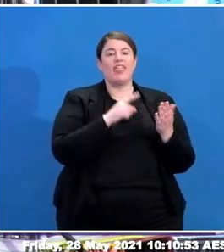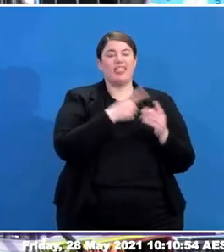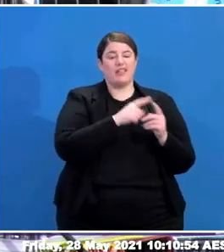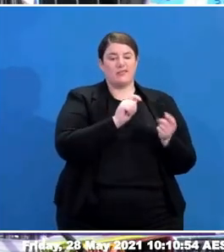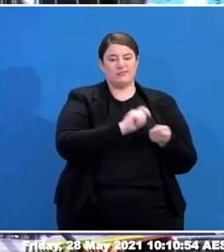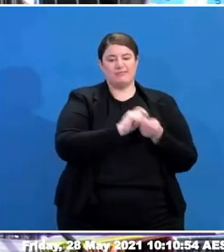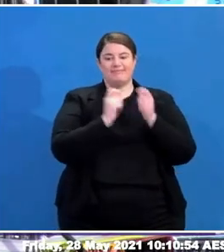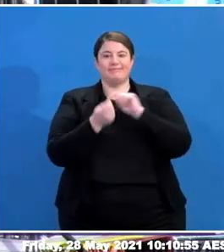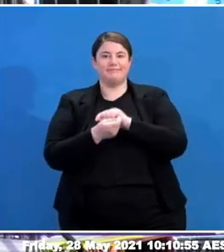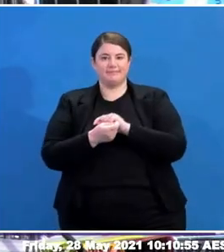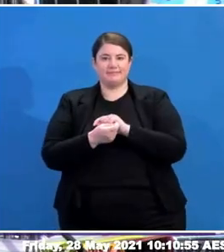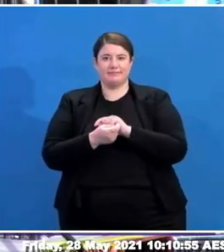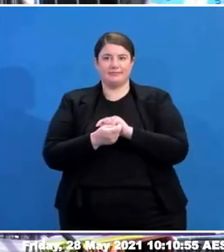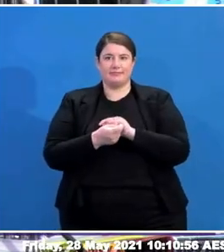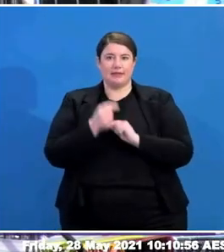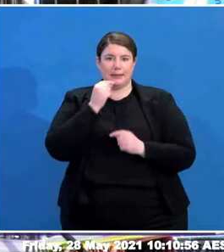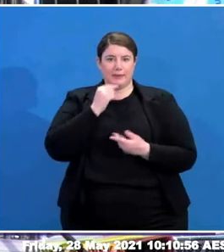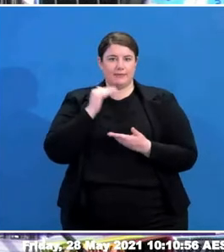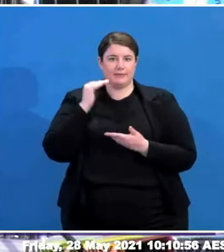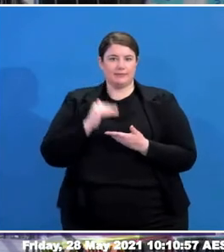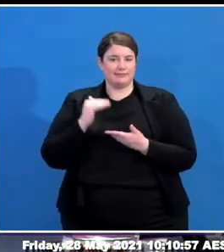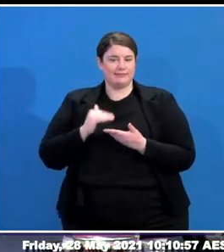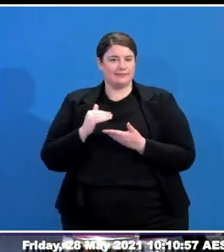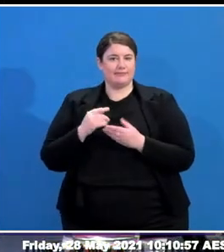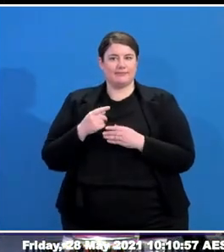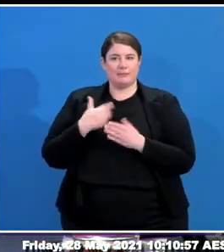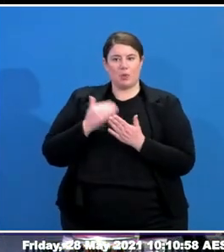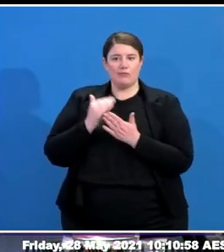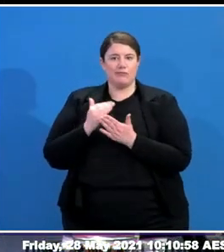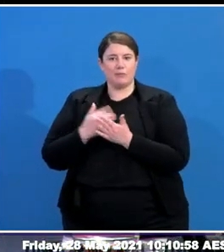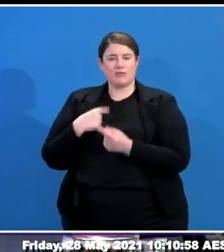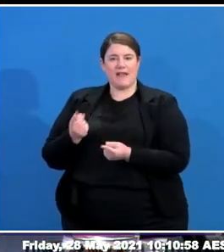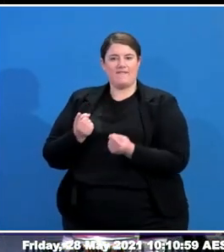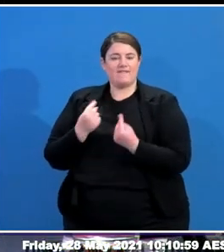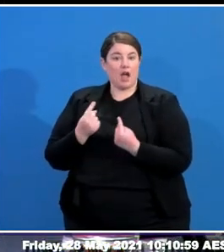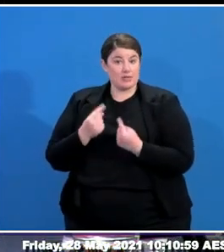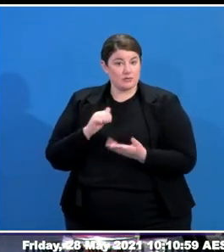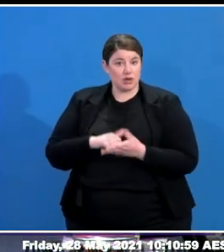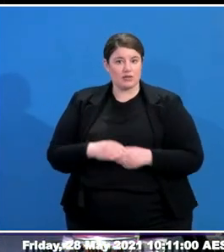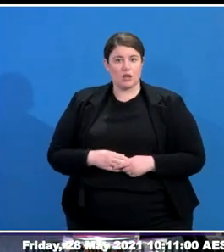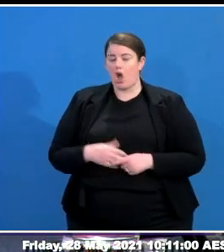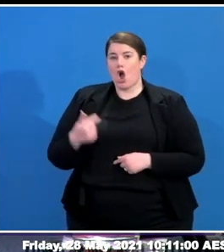might put it this way, toned down because you got advice. No, I don't believe it was toned down, there was a different type